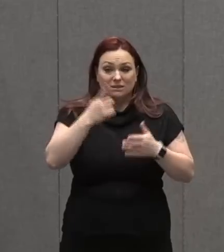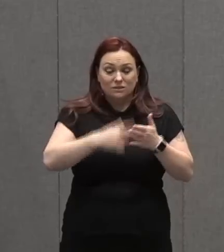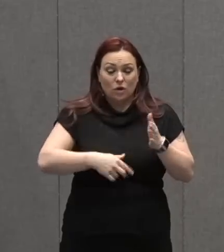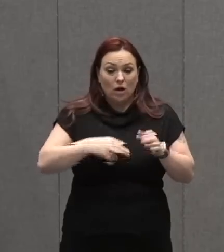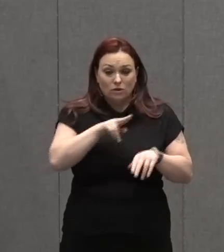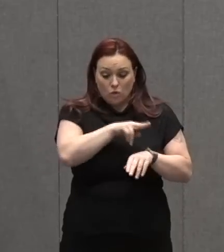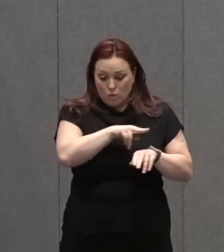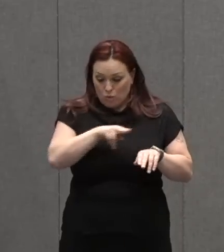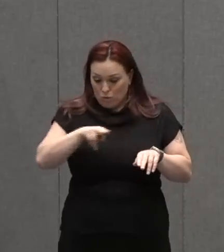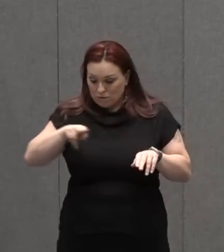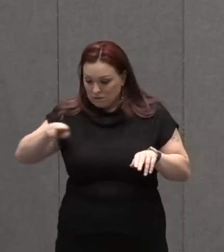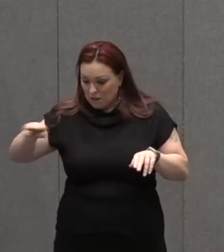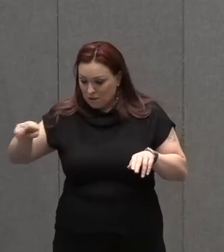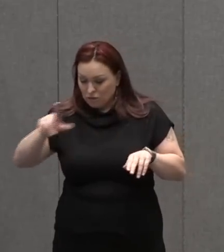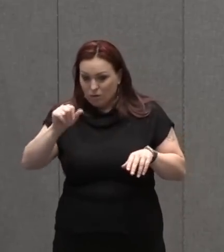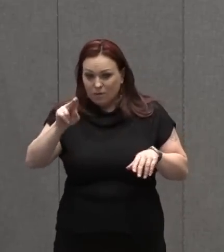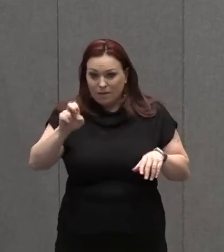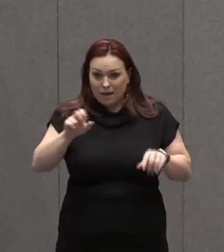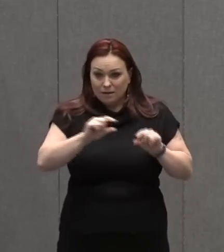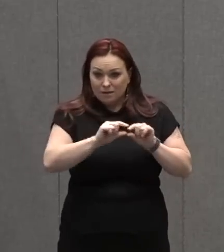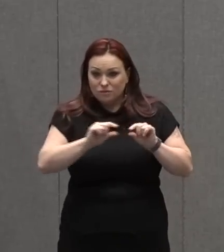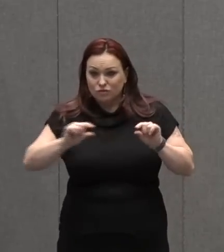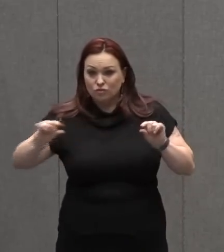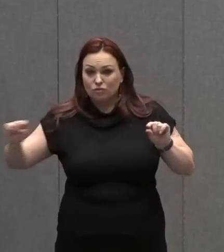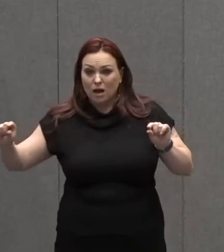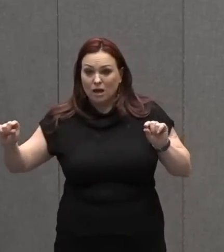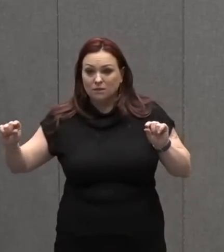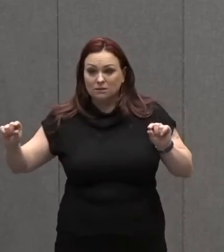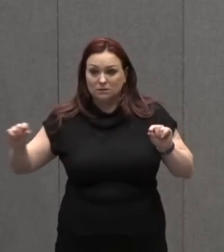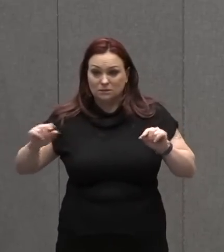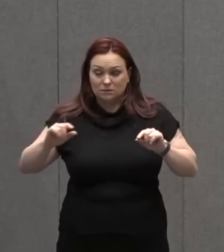That's the line that goes across the bottom, horizontal